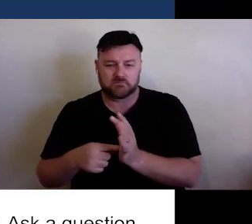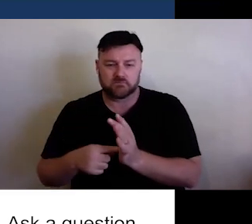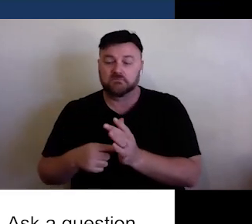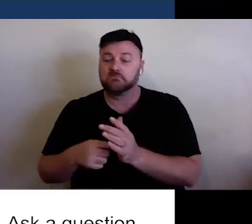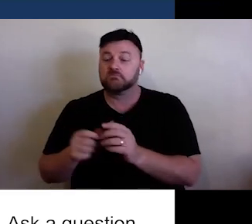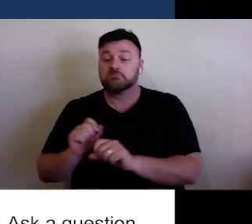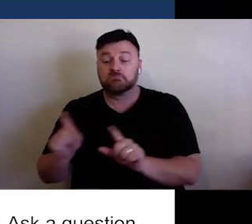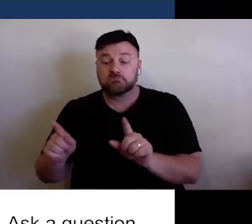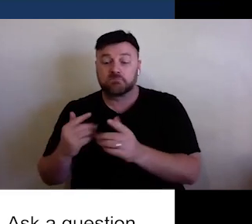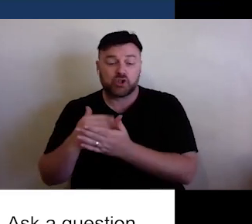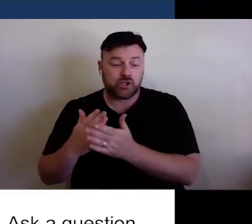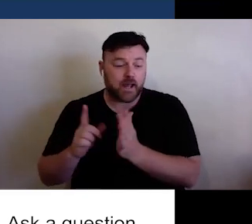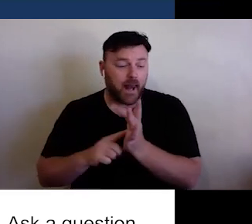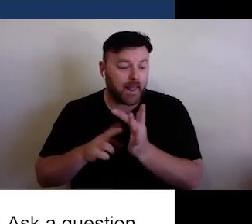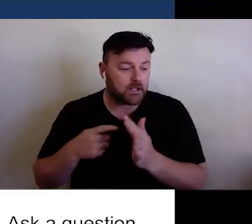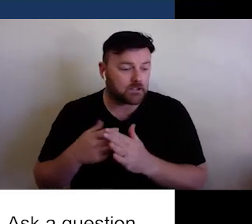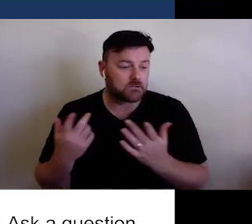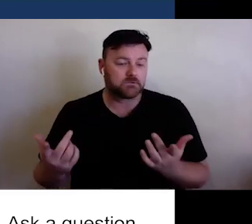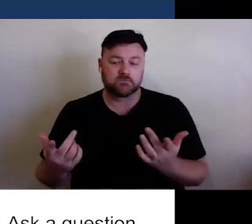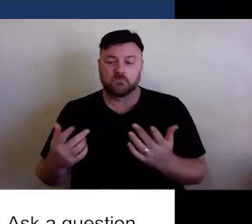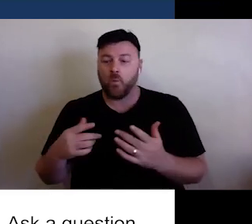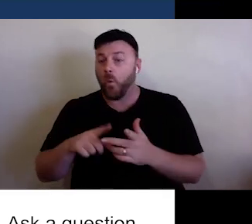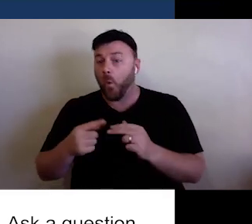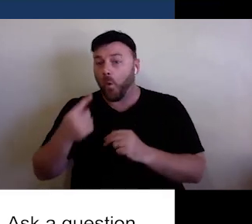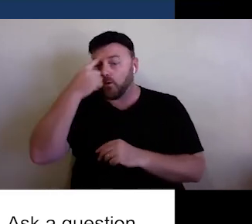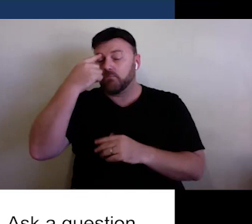today's question, please feel free to send it through the Q&A button at